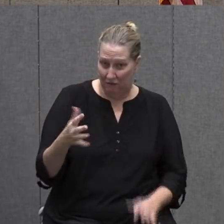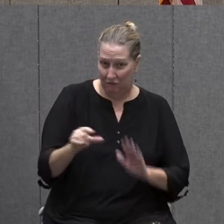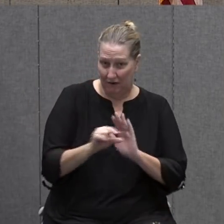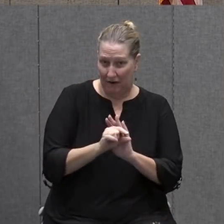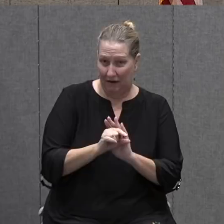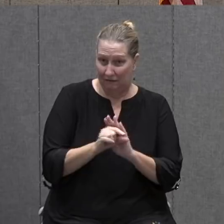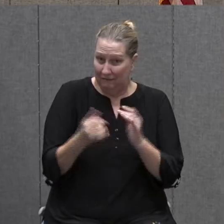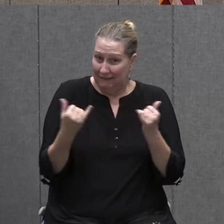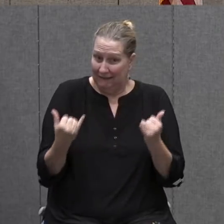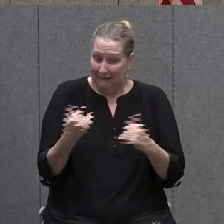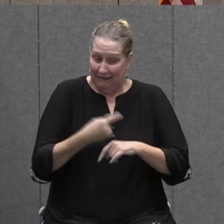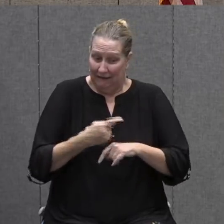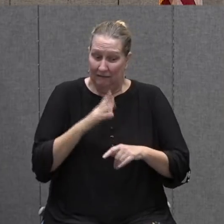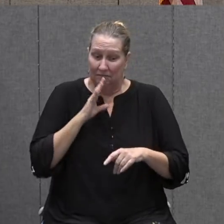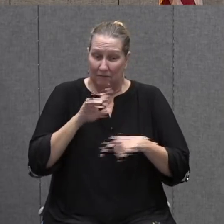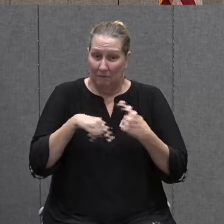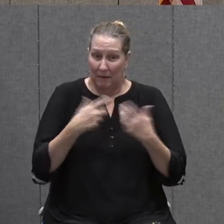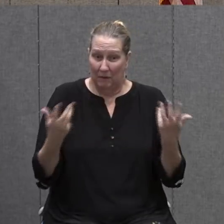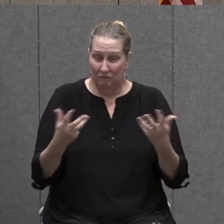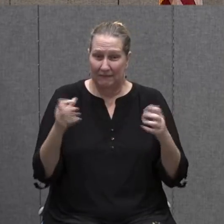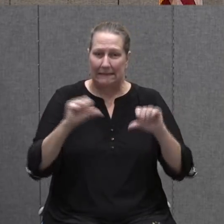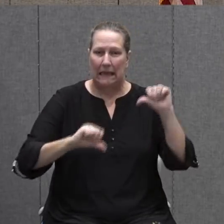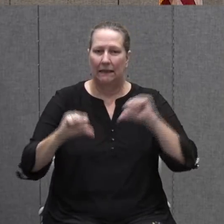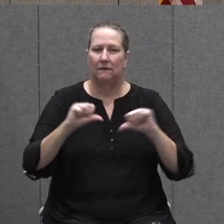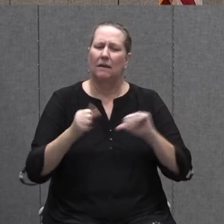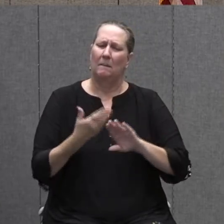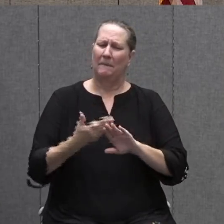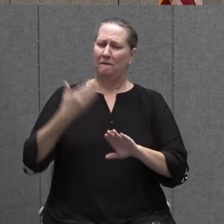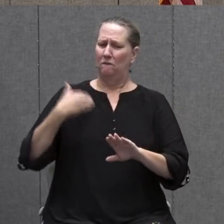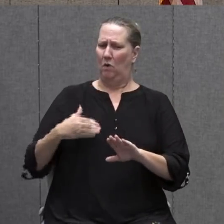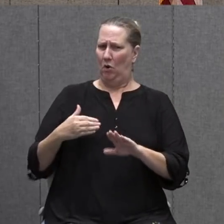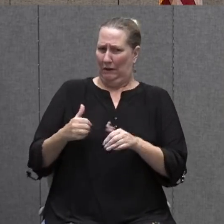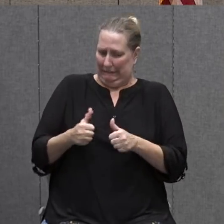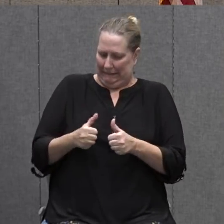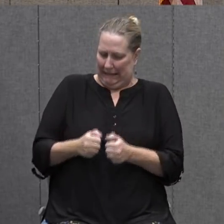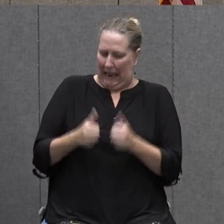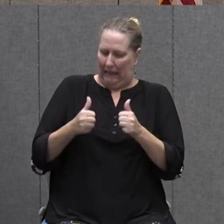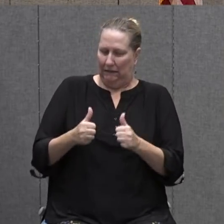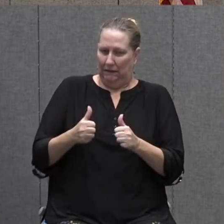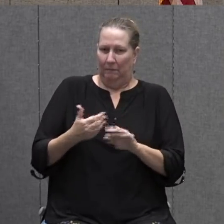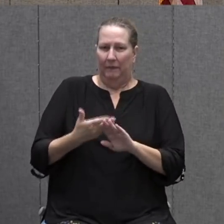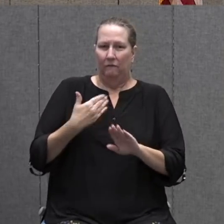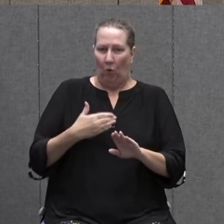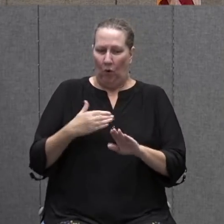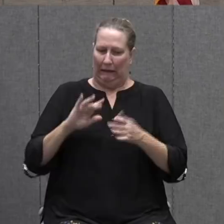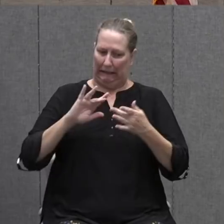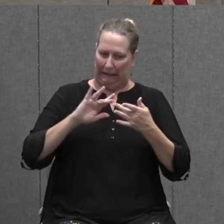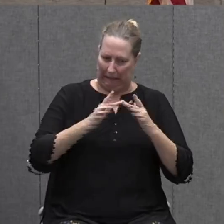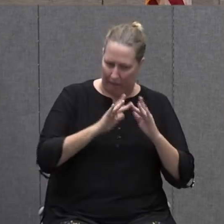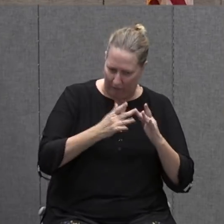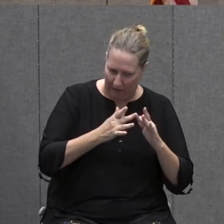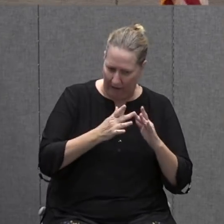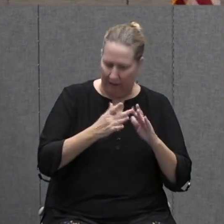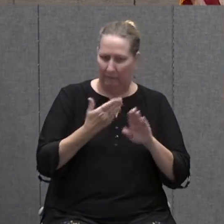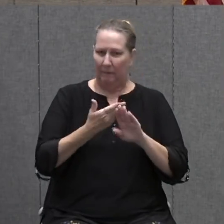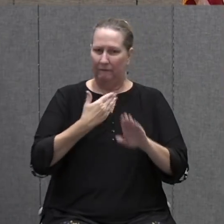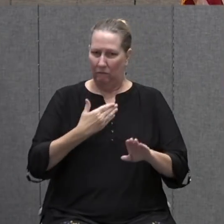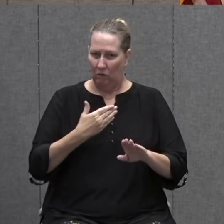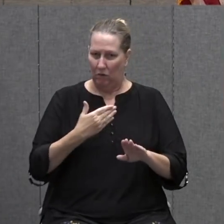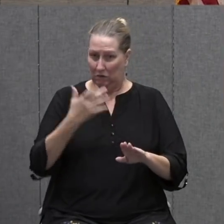So before text messages, before the Internet, before smartphones, how did people communicate?